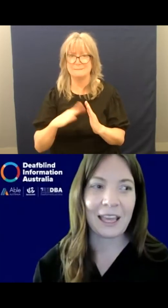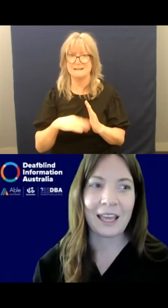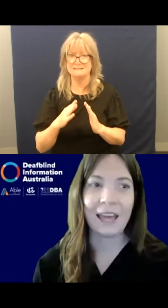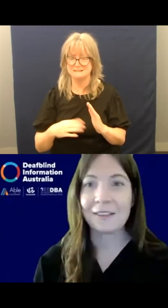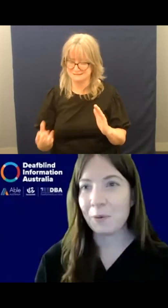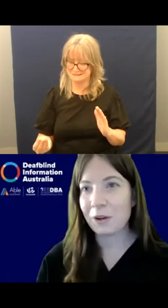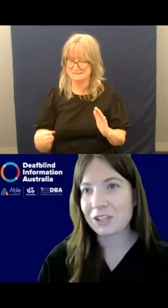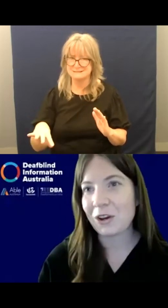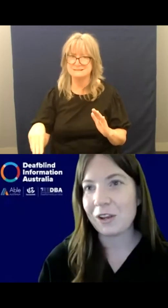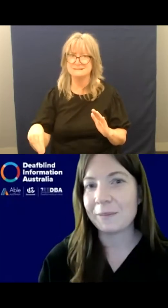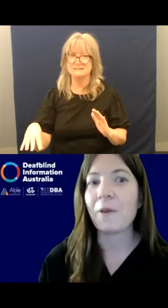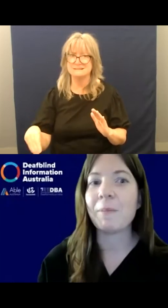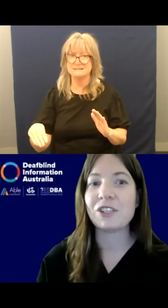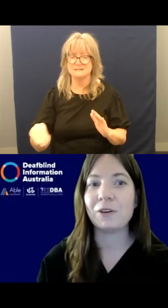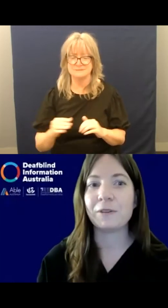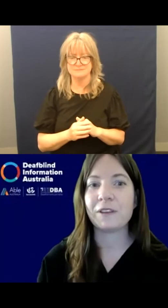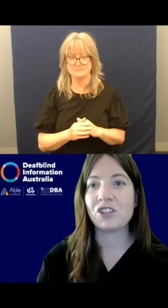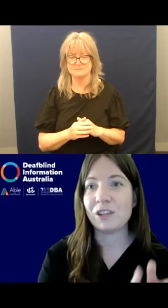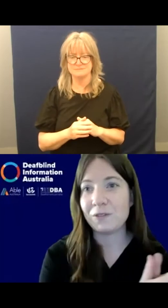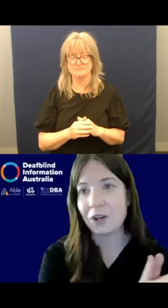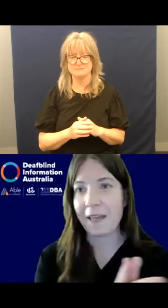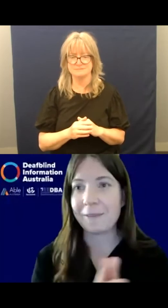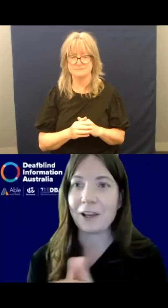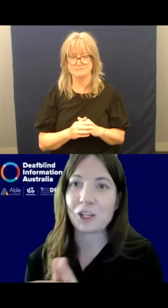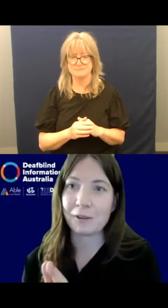and it's important to note as well that materials can shift on that spectrum as well.